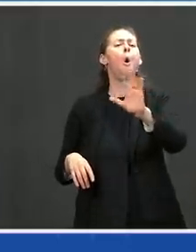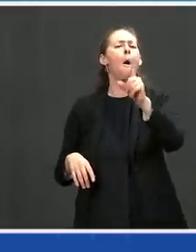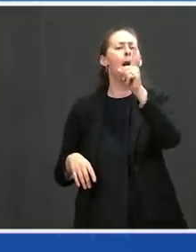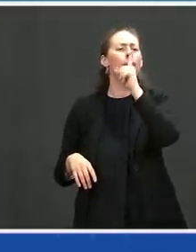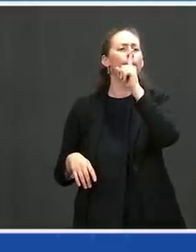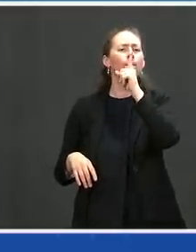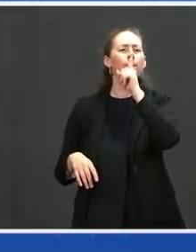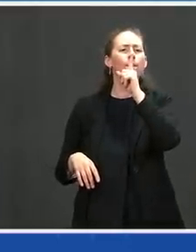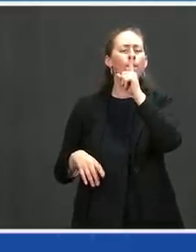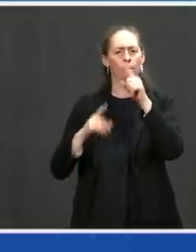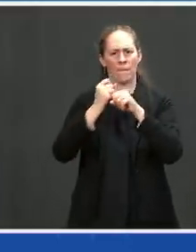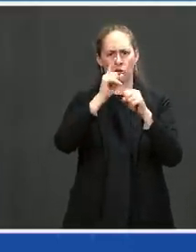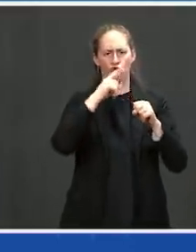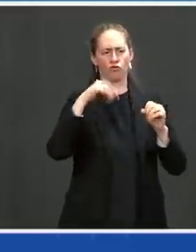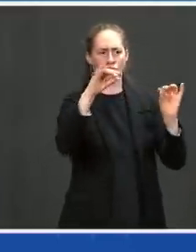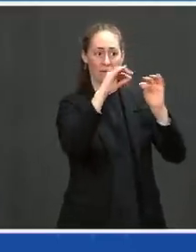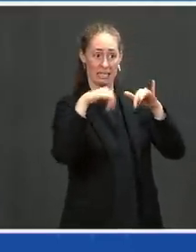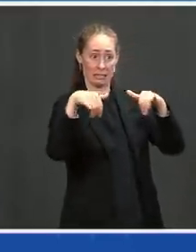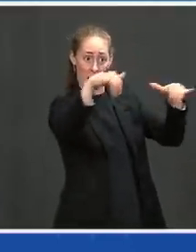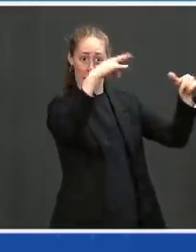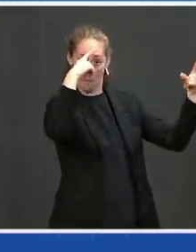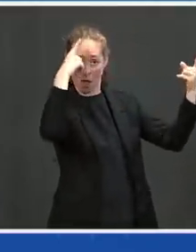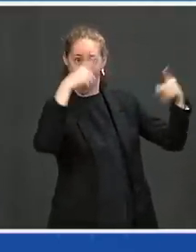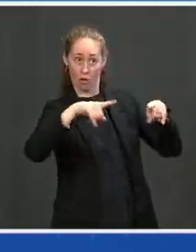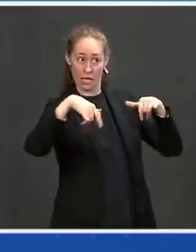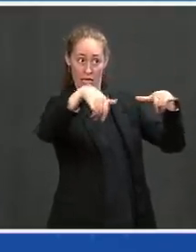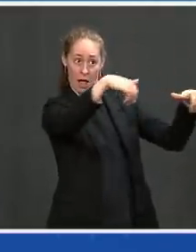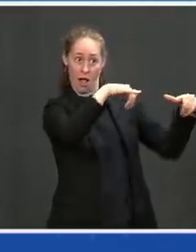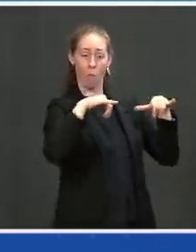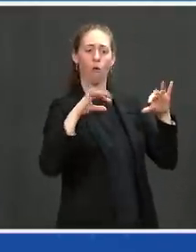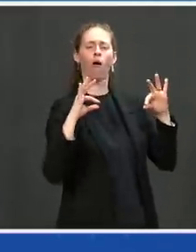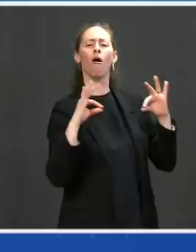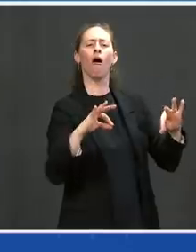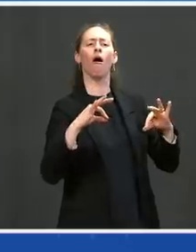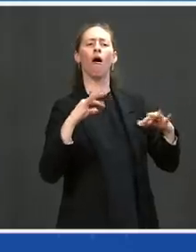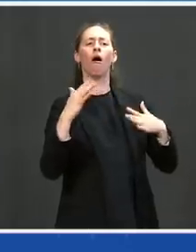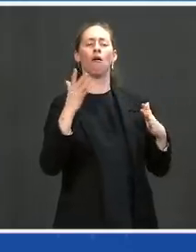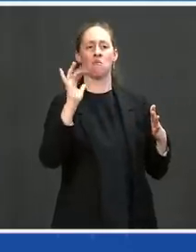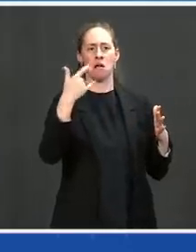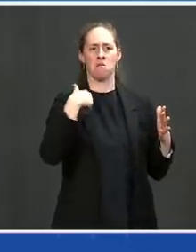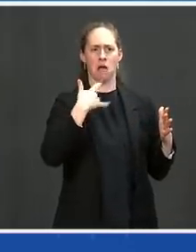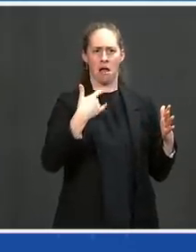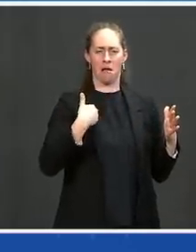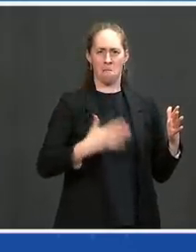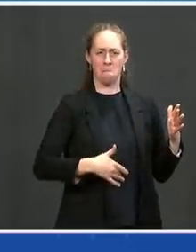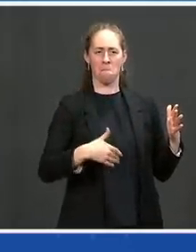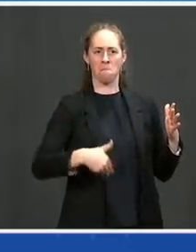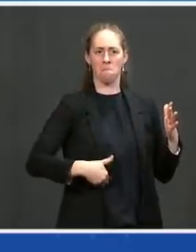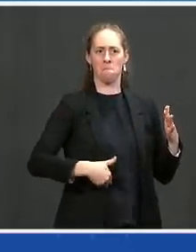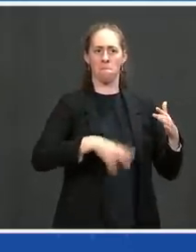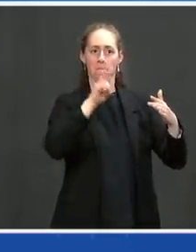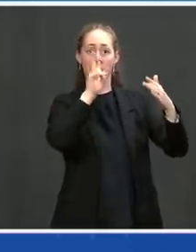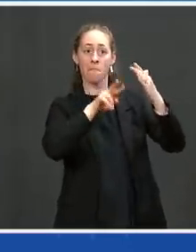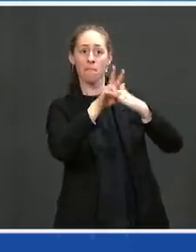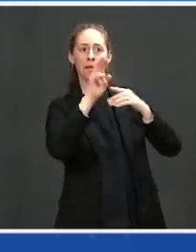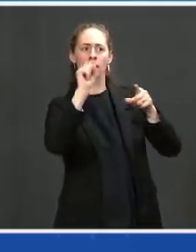Look, I predict to you, your children or grandchildren are going to be doing their doctoral thesis